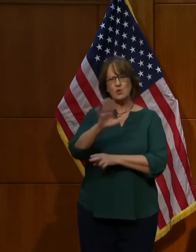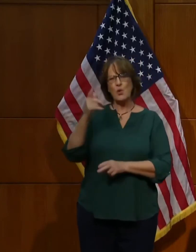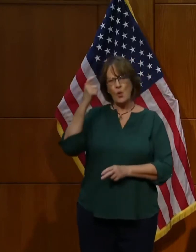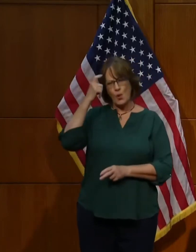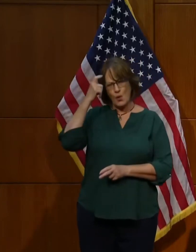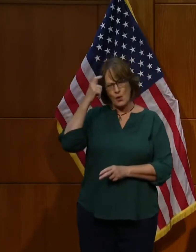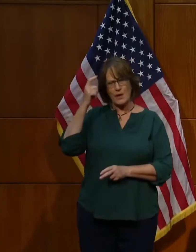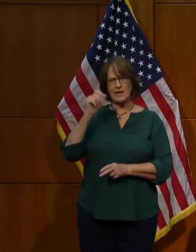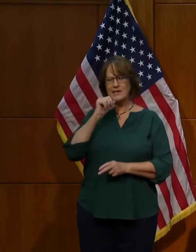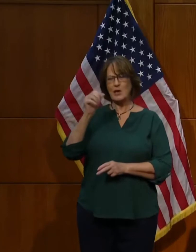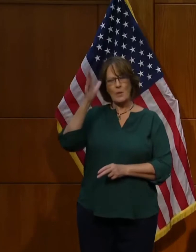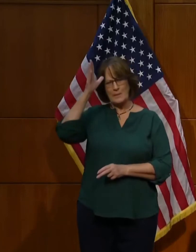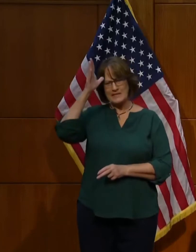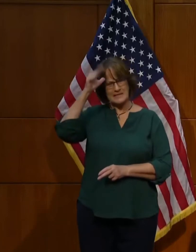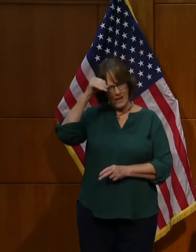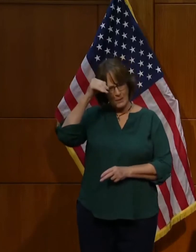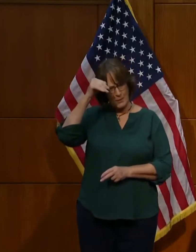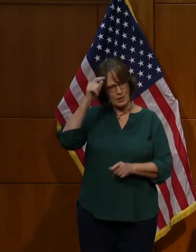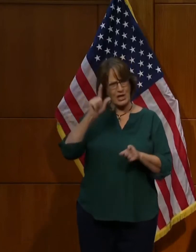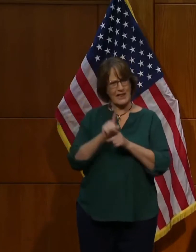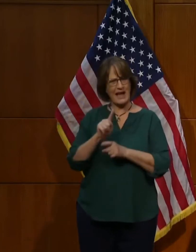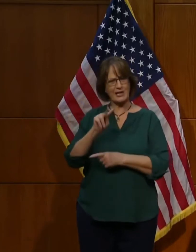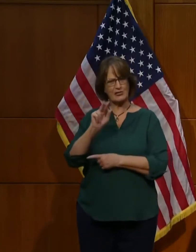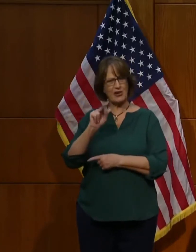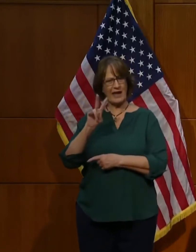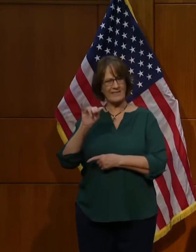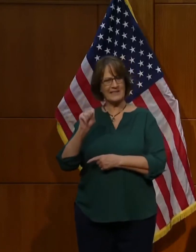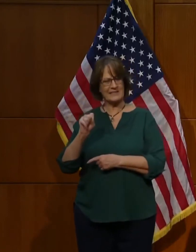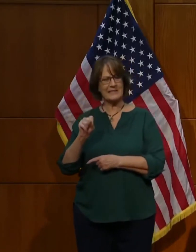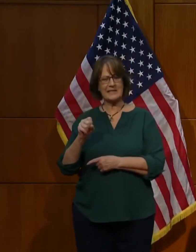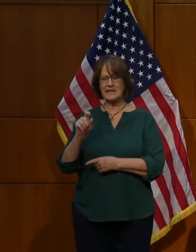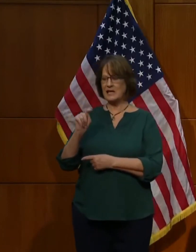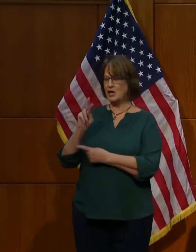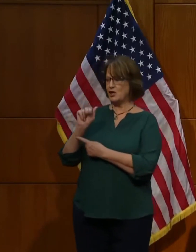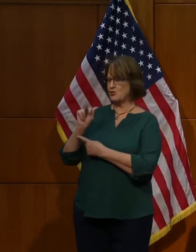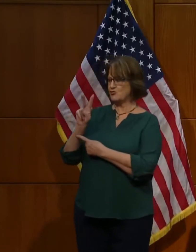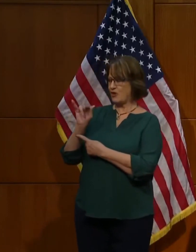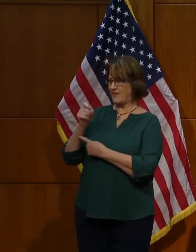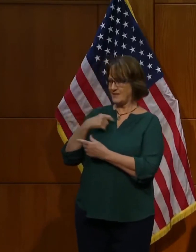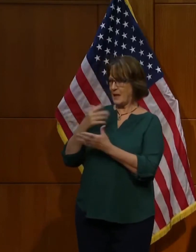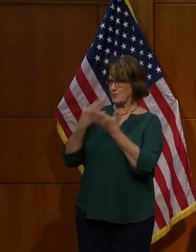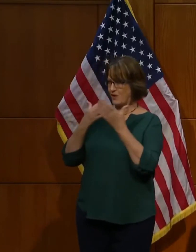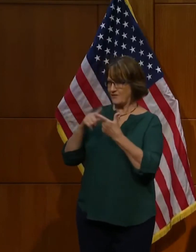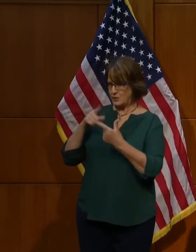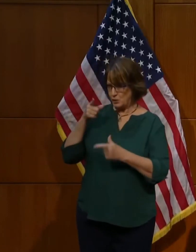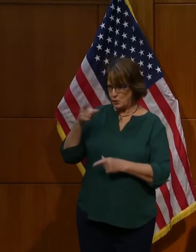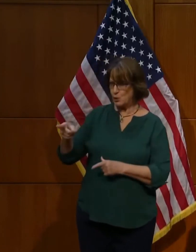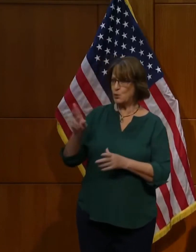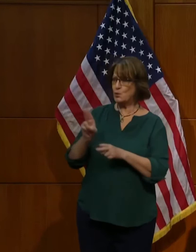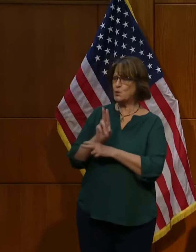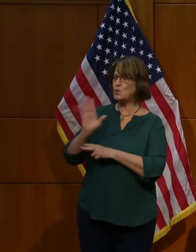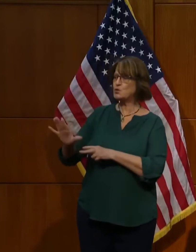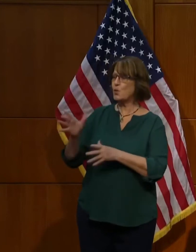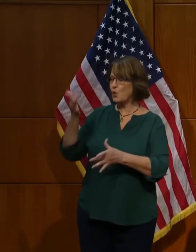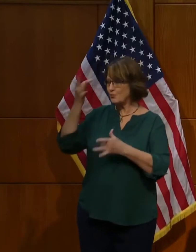was. Travis I am grateful to you for using your situation to encourage other people to get